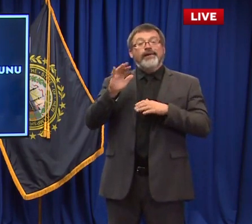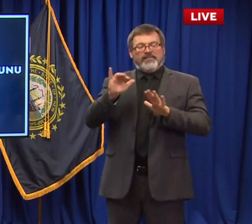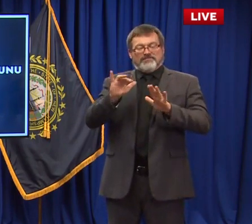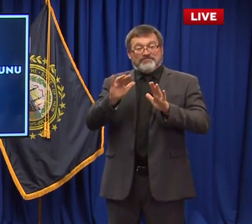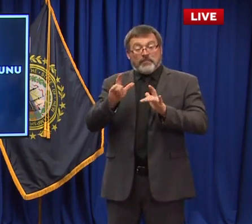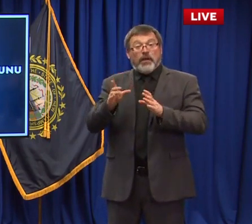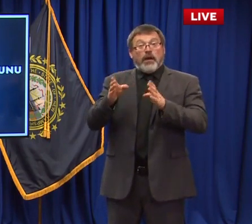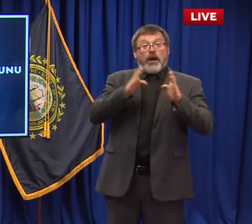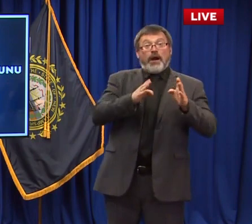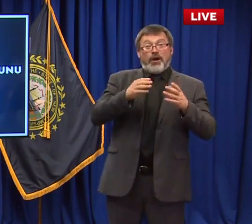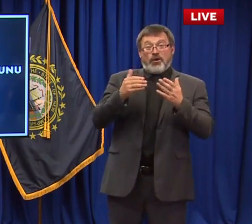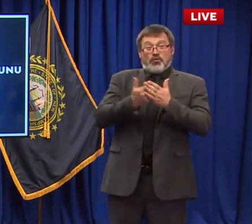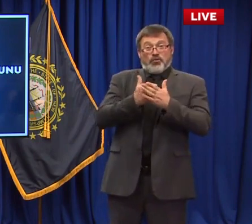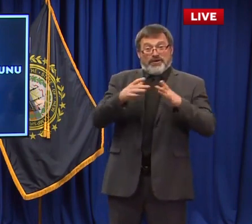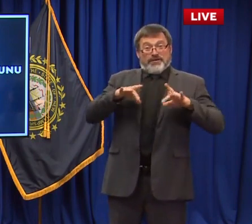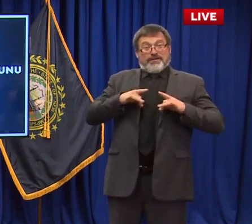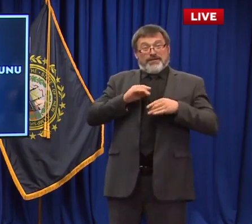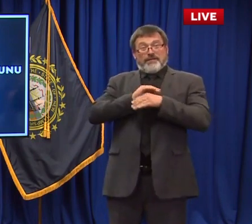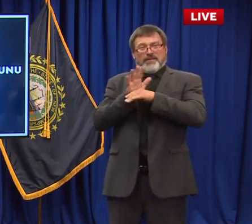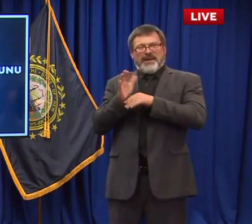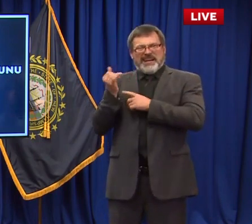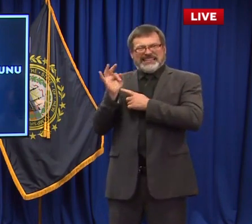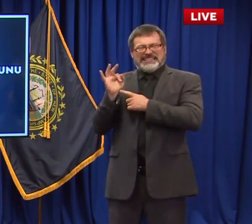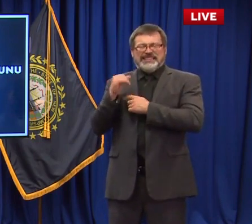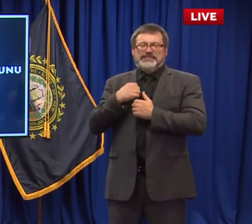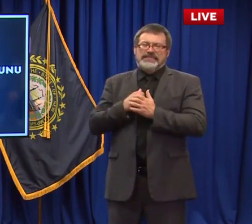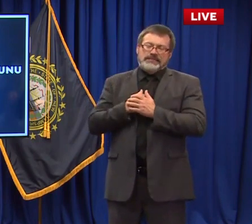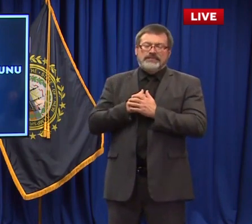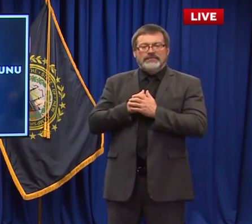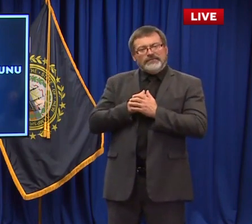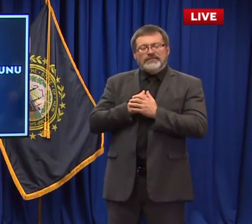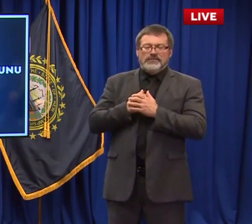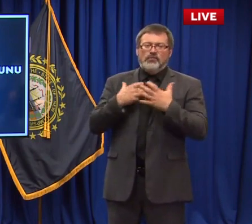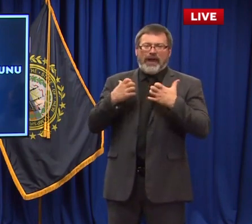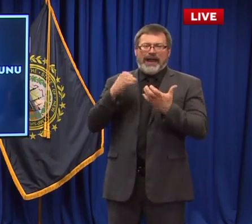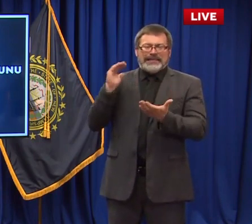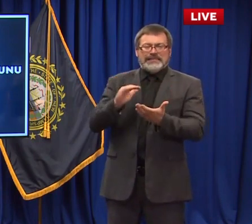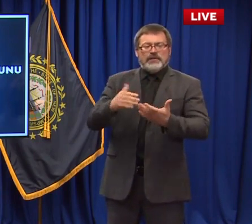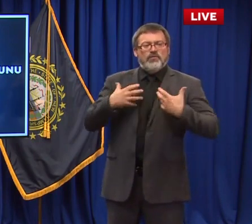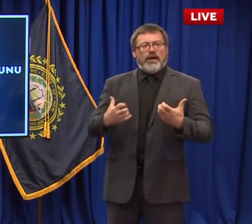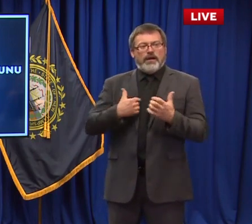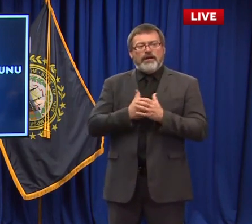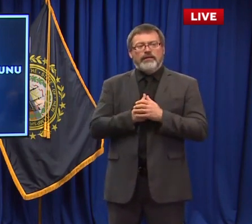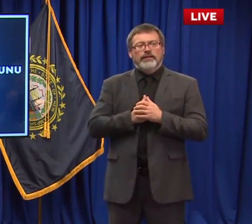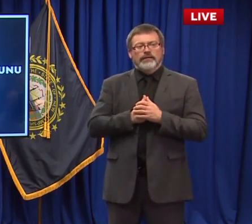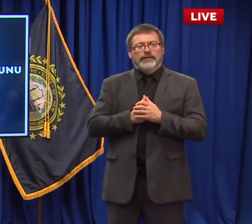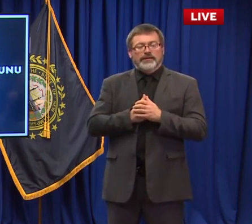19 NEW CASES TODAY AND THAT IS 19 MORE THAN WE WANT TO SEE BUT CLEARLY WE ARE ON A POSITIVE TRACK.